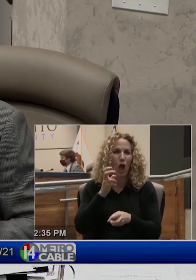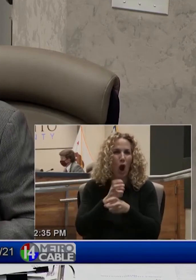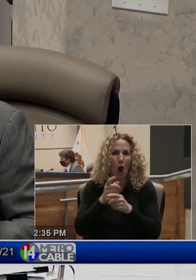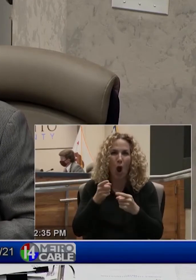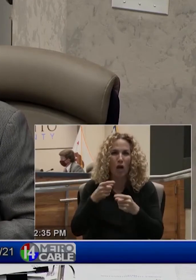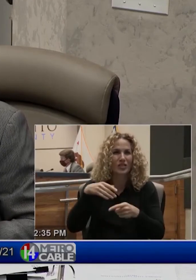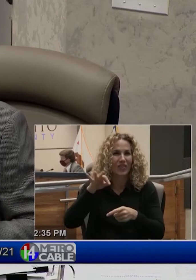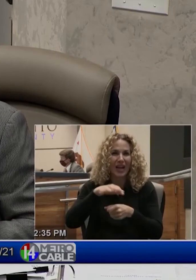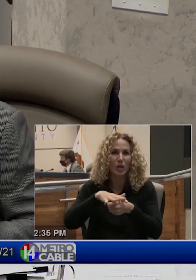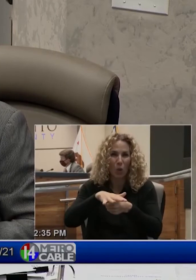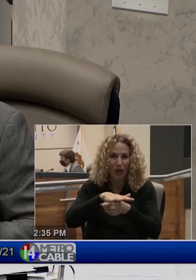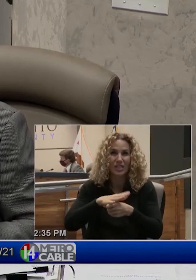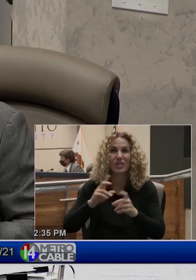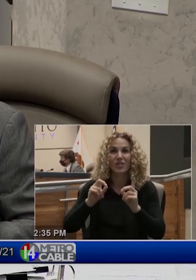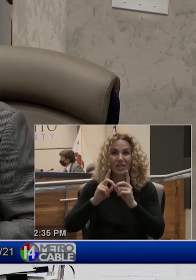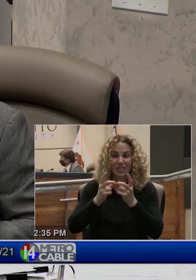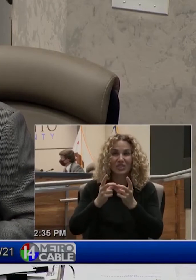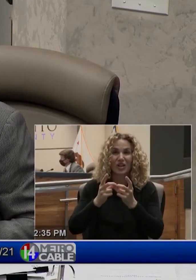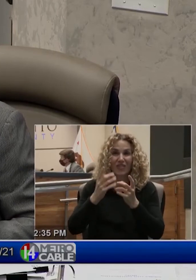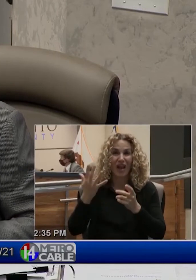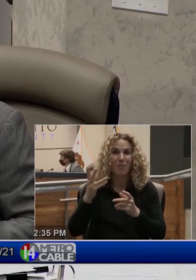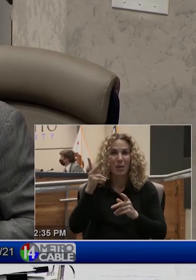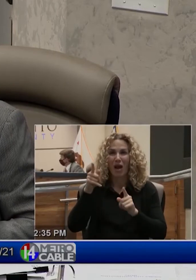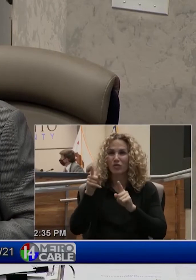REACHING OUT TO COMMUNITIES BEING RECOGNIZED THAT SOME OF